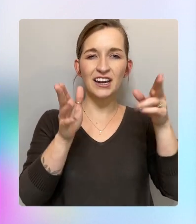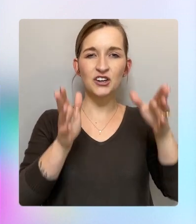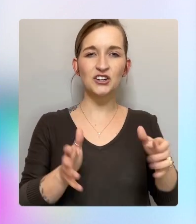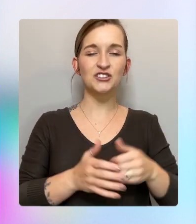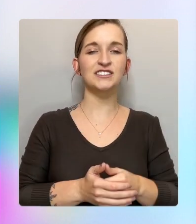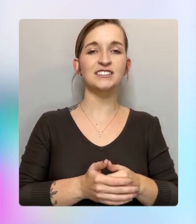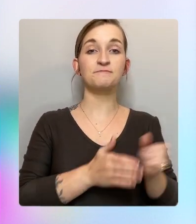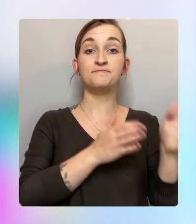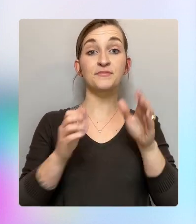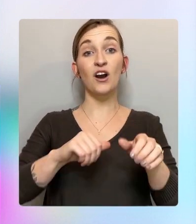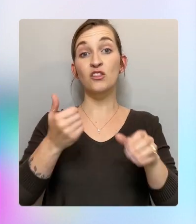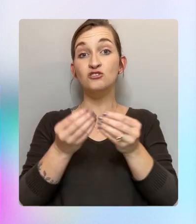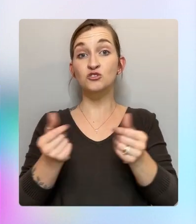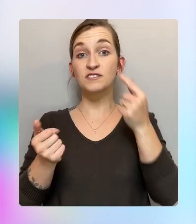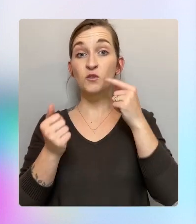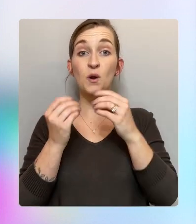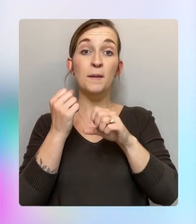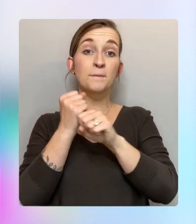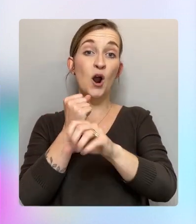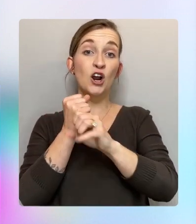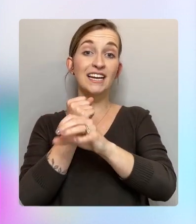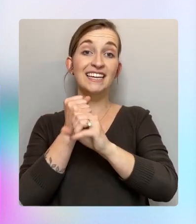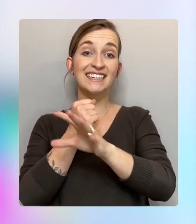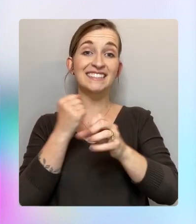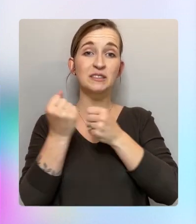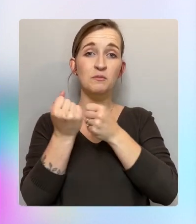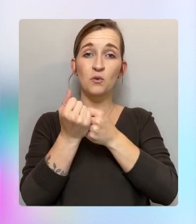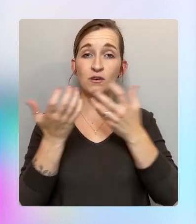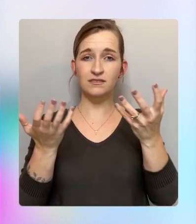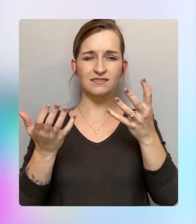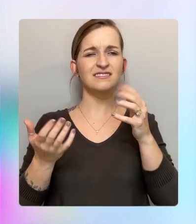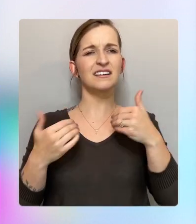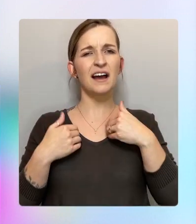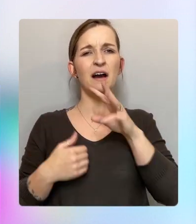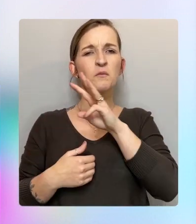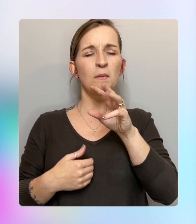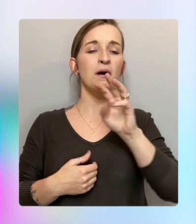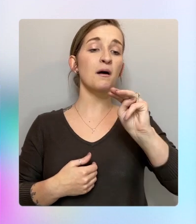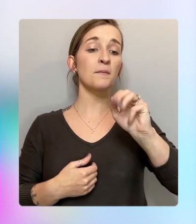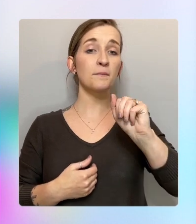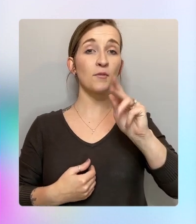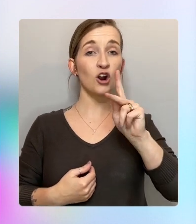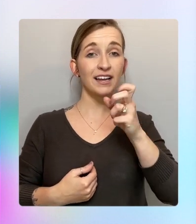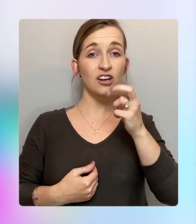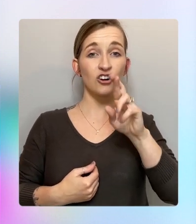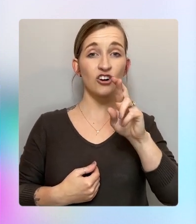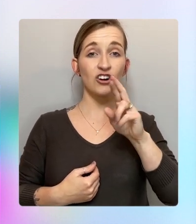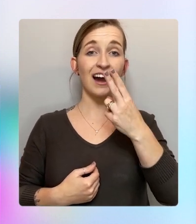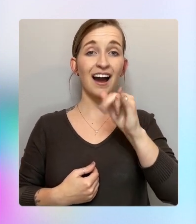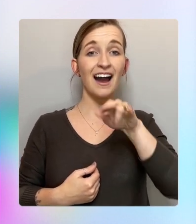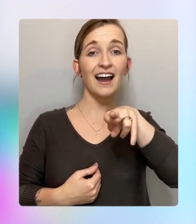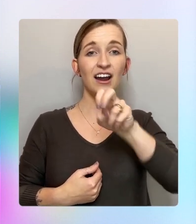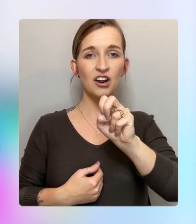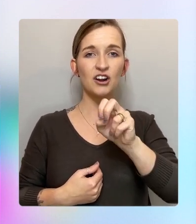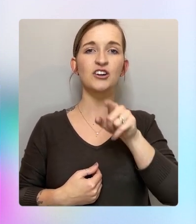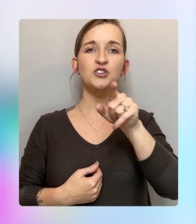is MarketerHigher, where you can find experts to assist with your unique needs, like user acquisition, copywriting, and more.